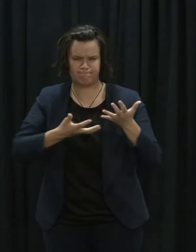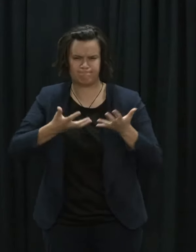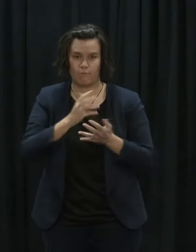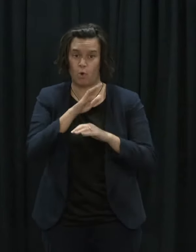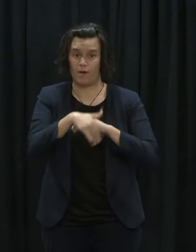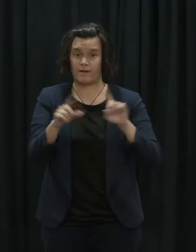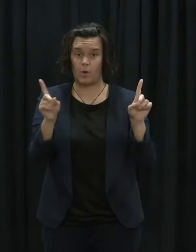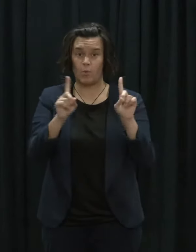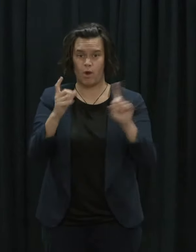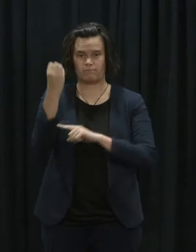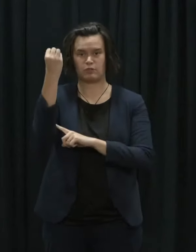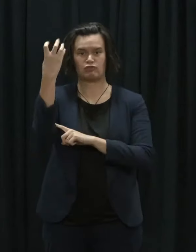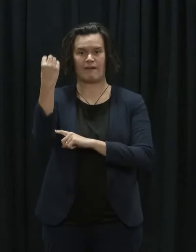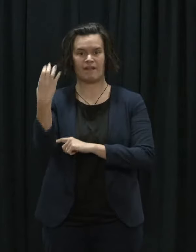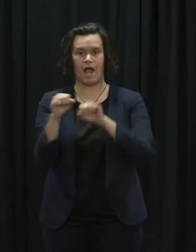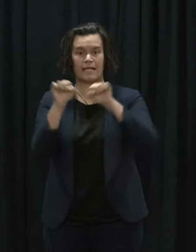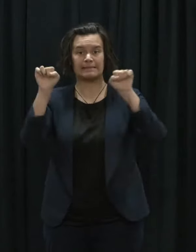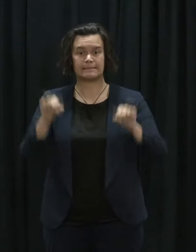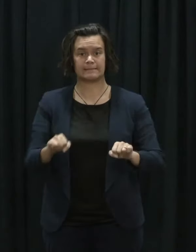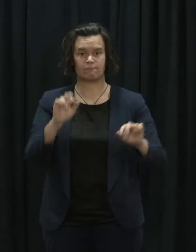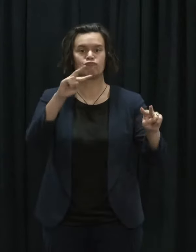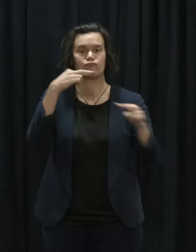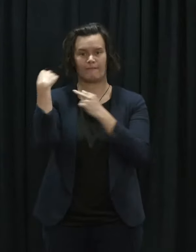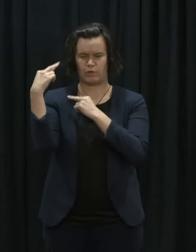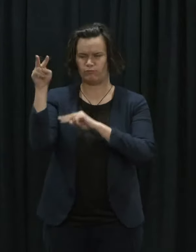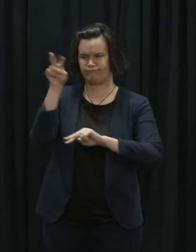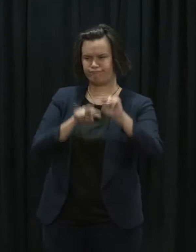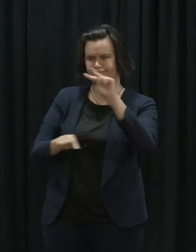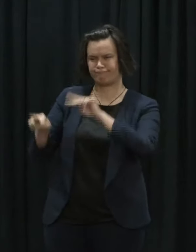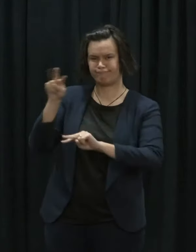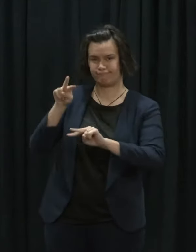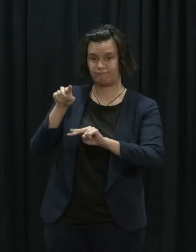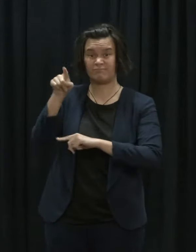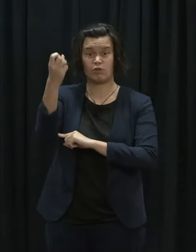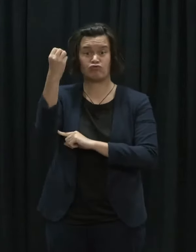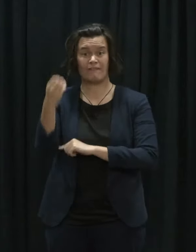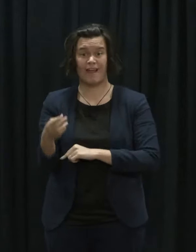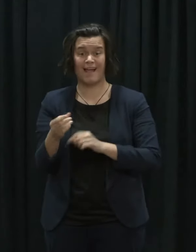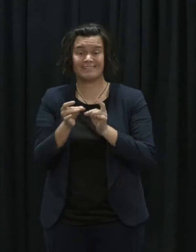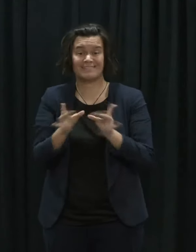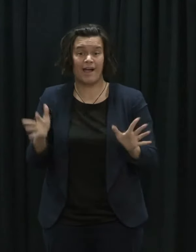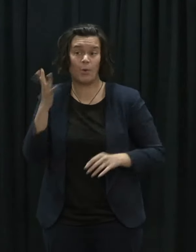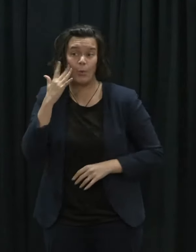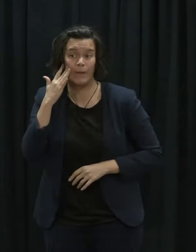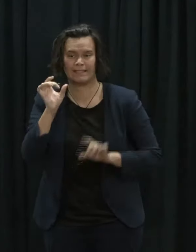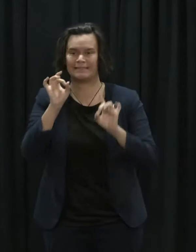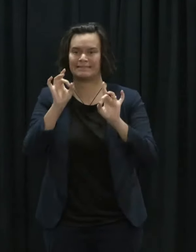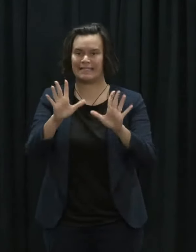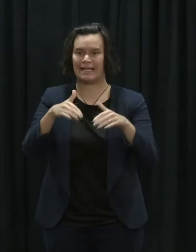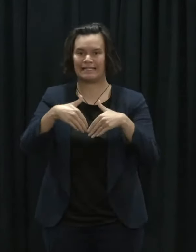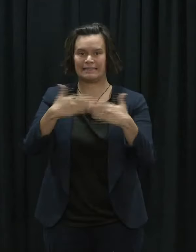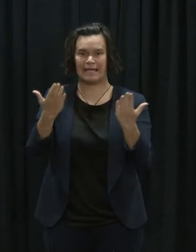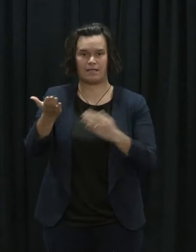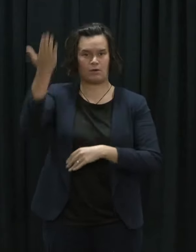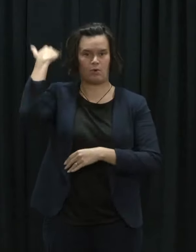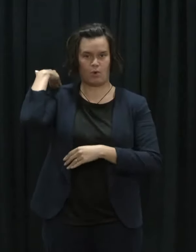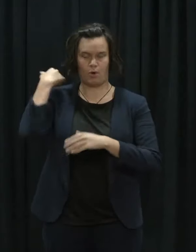Kia ora koutou katoa, good afternoon. Today Cabinet undertook its first review of the new COVID-